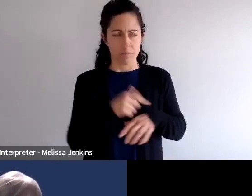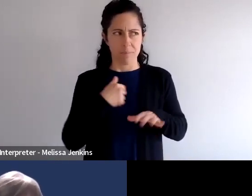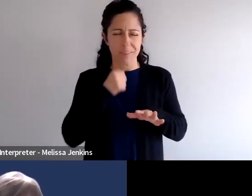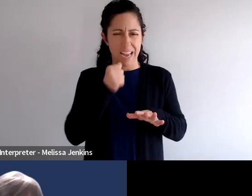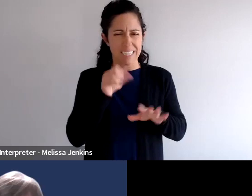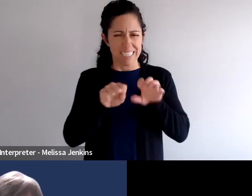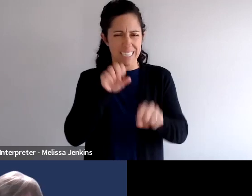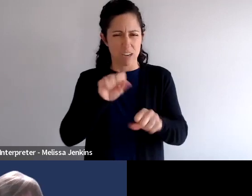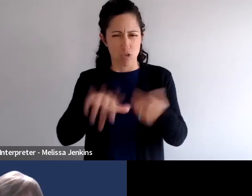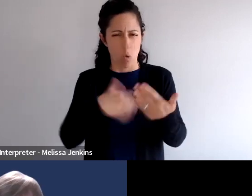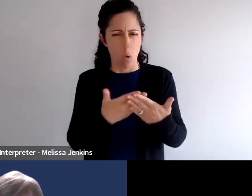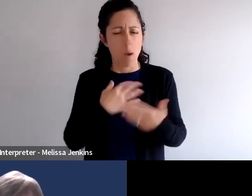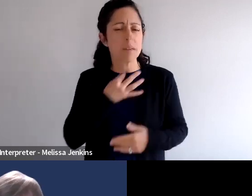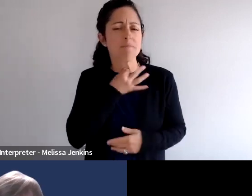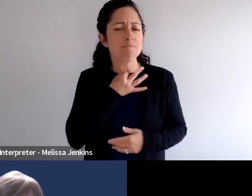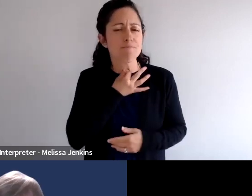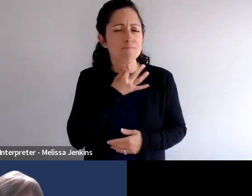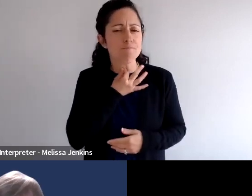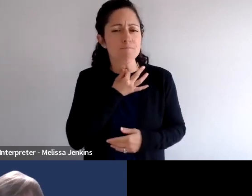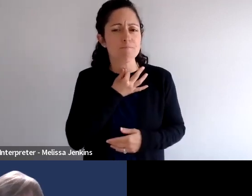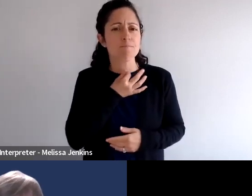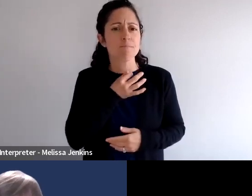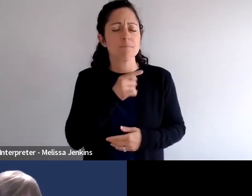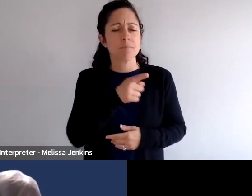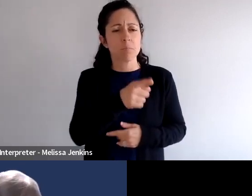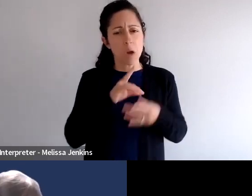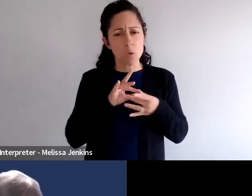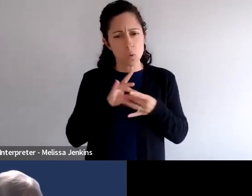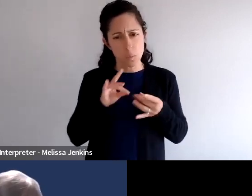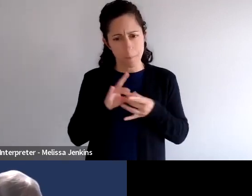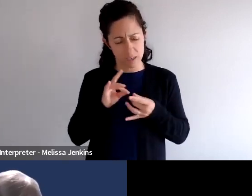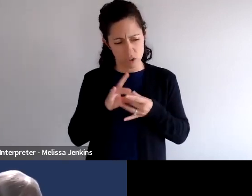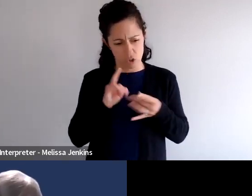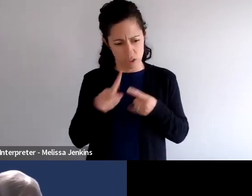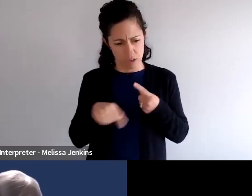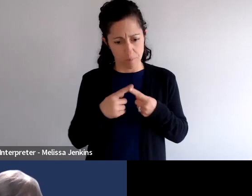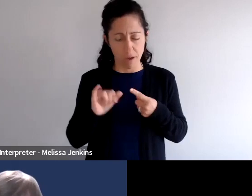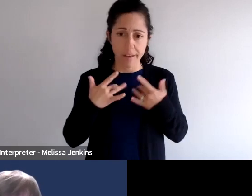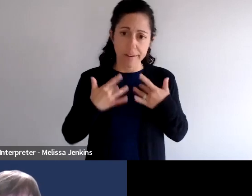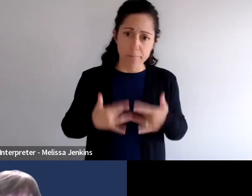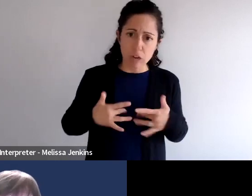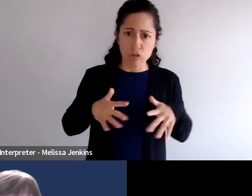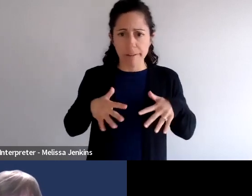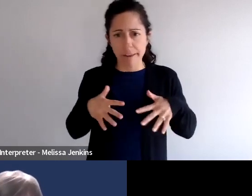things like uh the like you mentioned um uh depression, anxiety and those types of measures